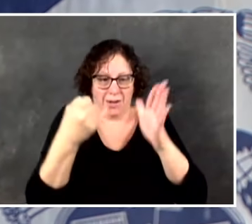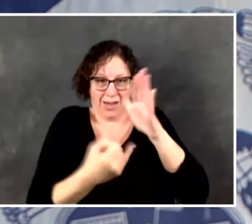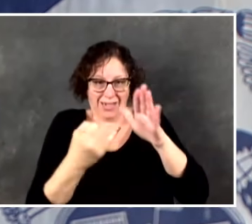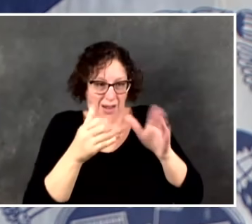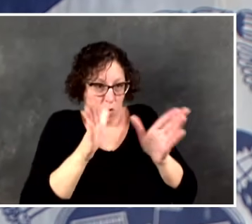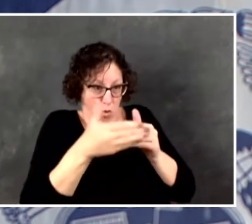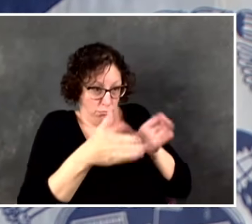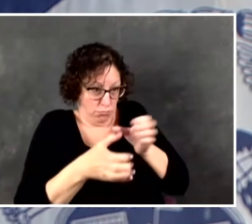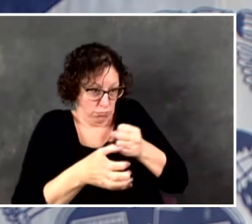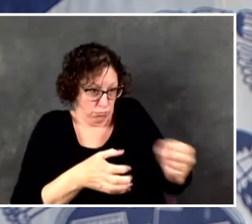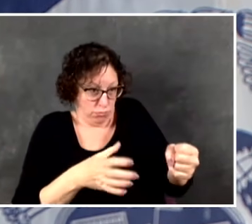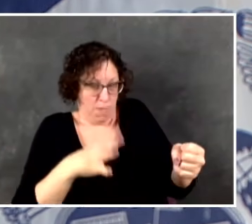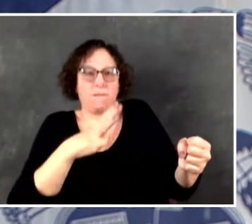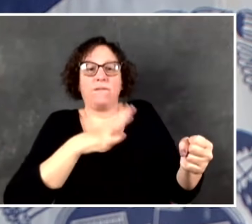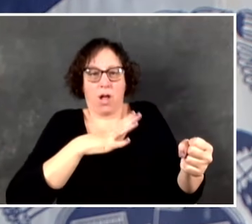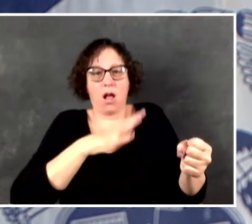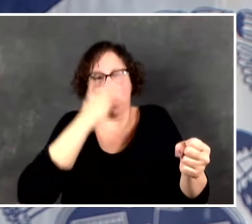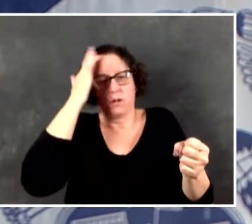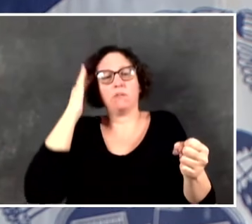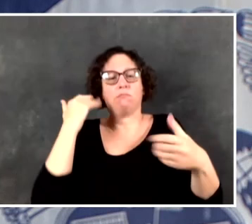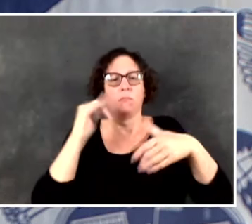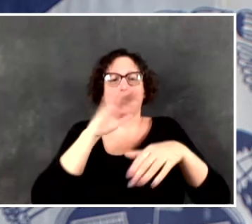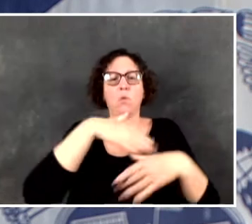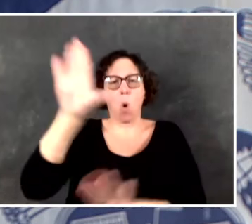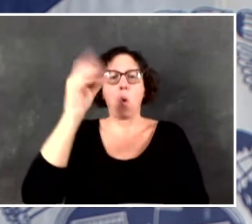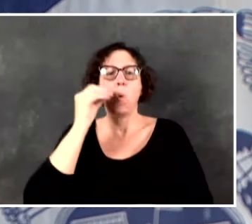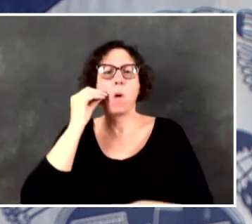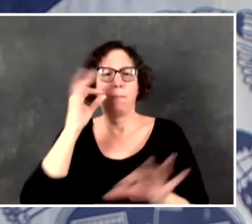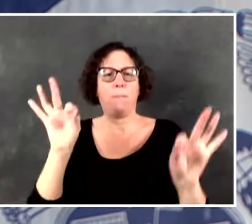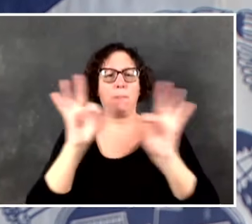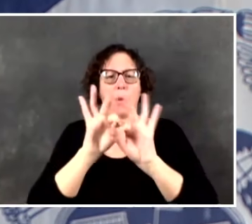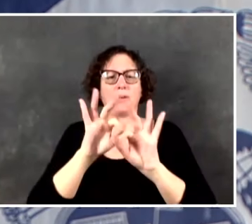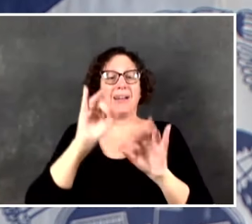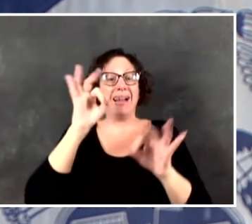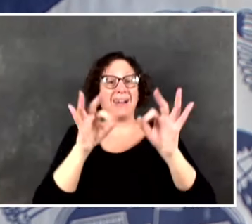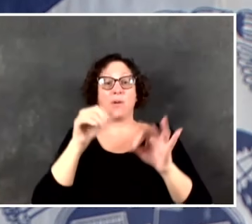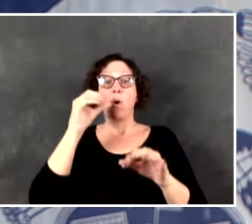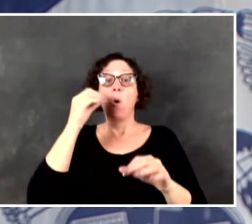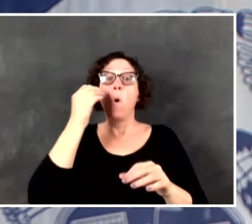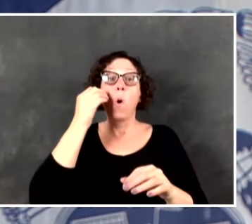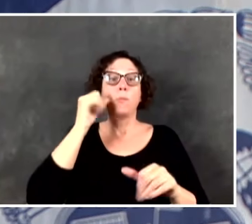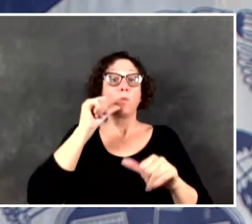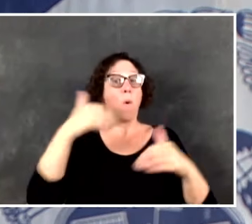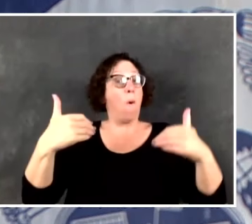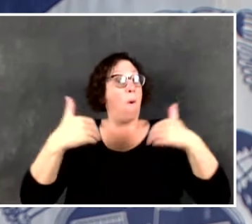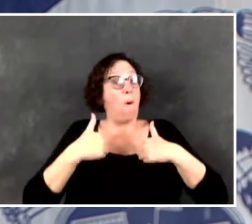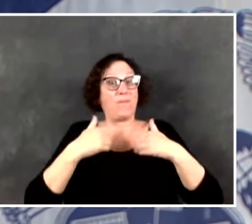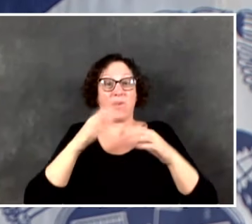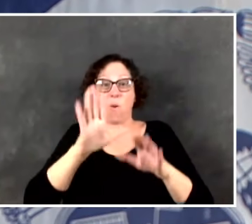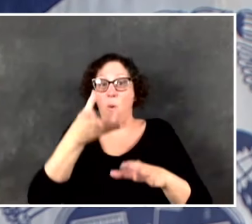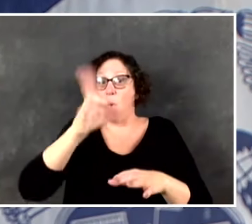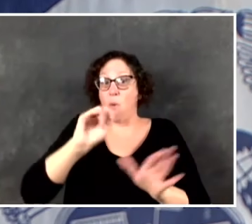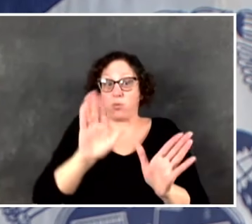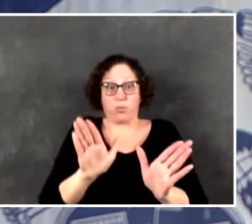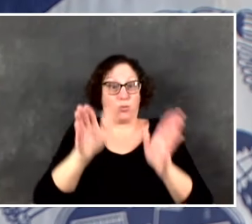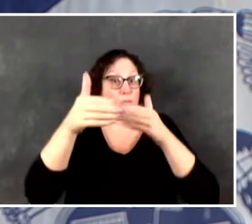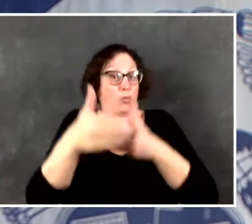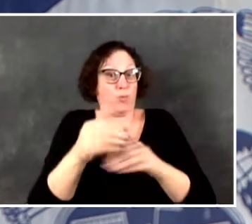IN ETHIR OWN APARTMENT OR HOME. SOMEONE WHO LIVES IN A HOME WHERE THERE'S ENOUGH ROOM DETERMINED